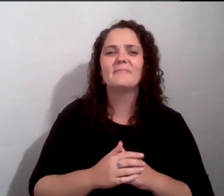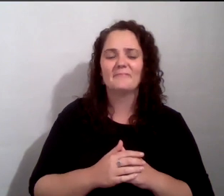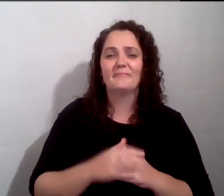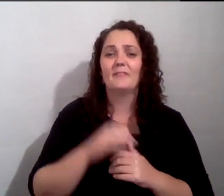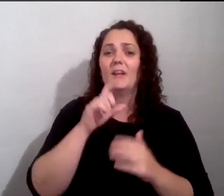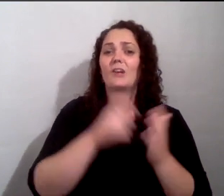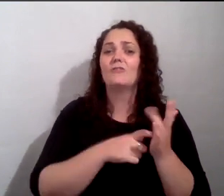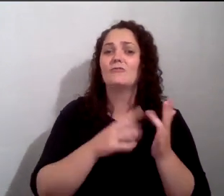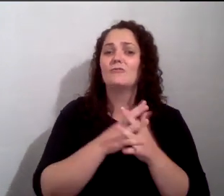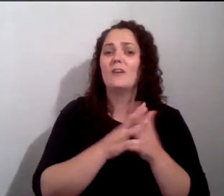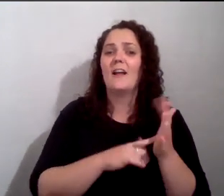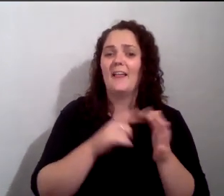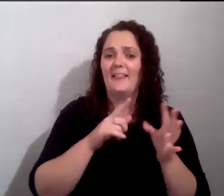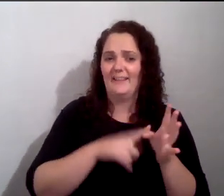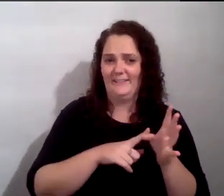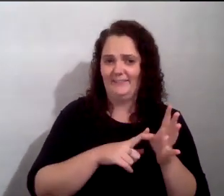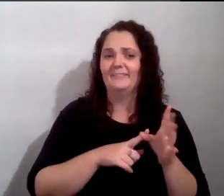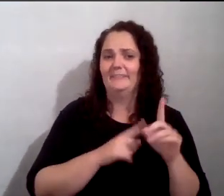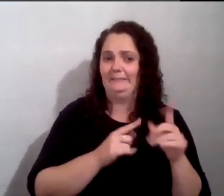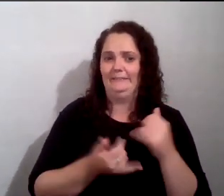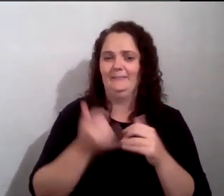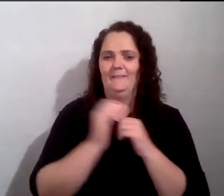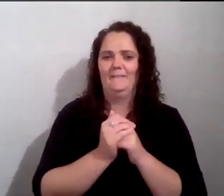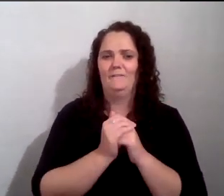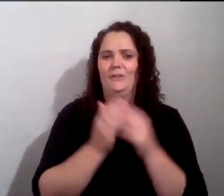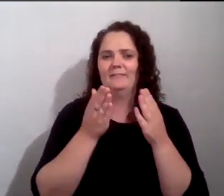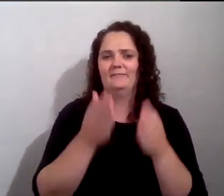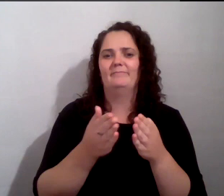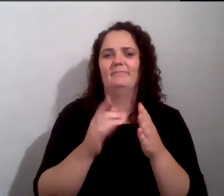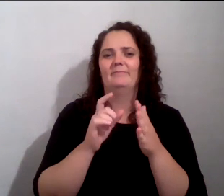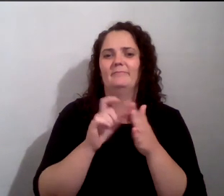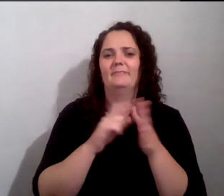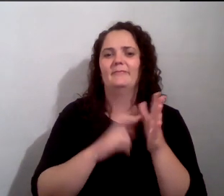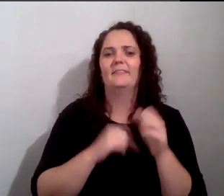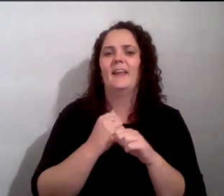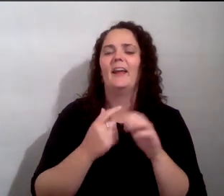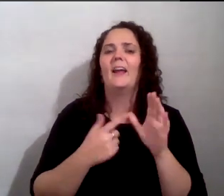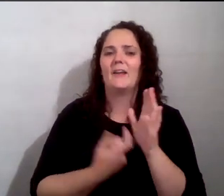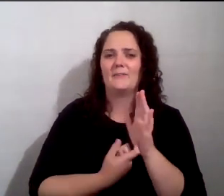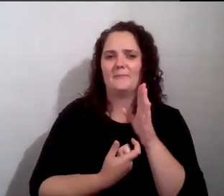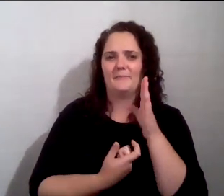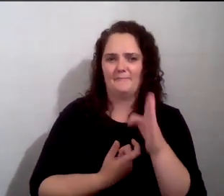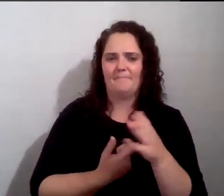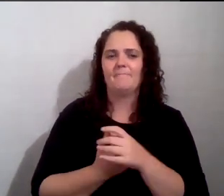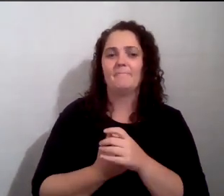is Crowley's friend Anne Dangar, this is a ceramic work by Dangar who